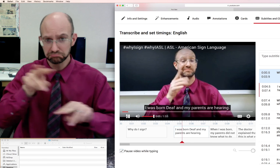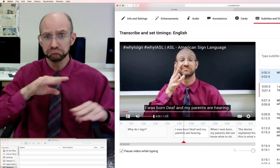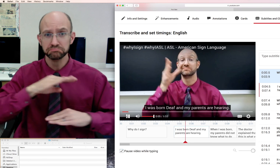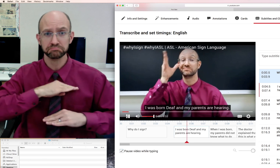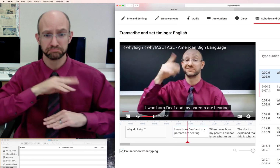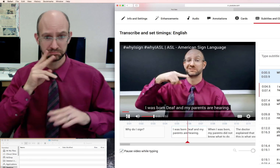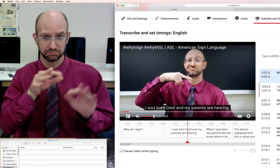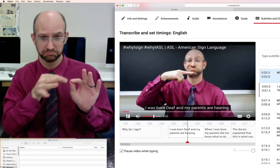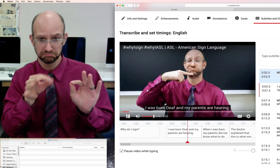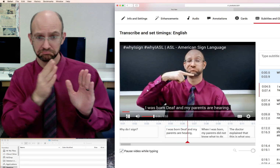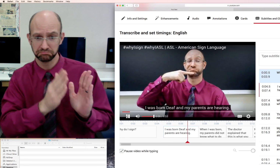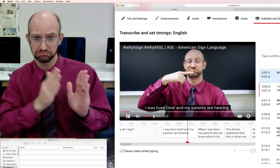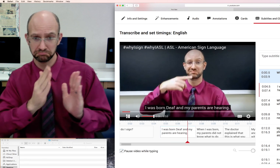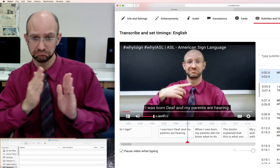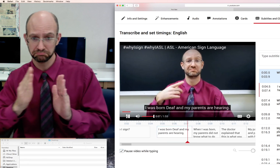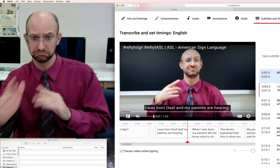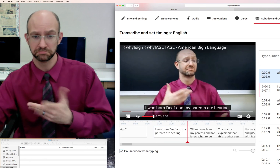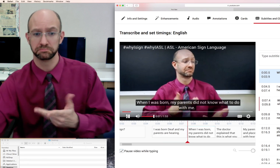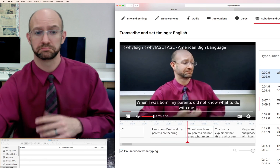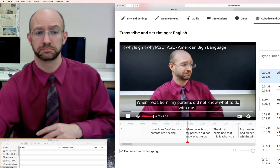And feel satisfied with it. Look at the captions in order.